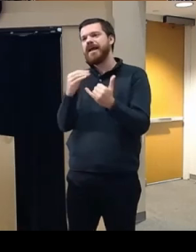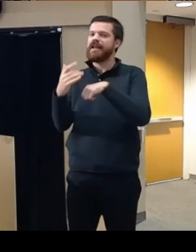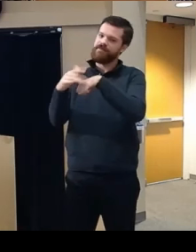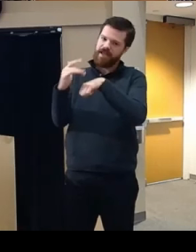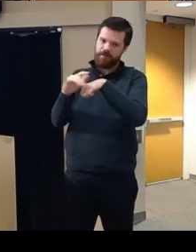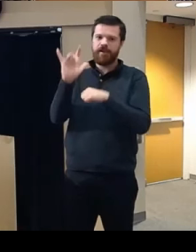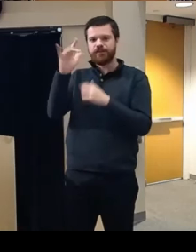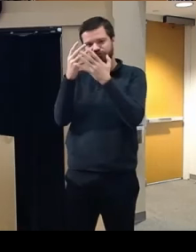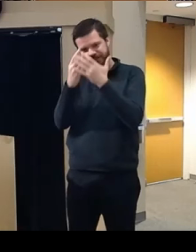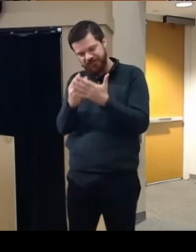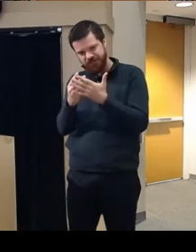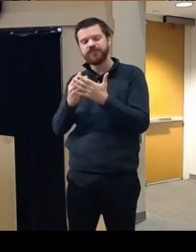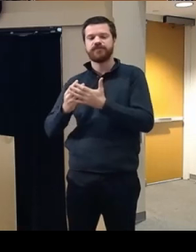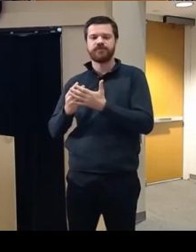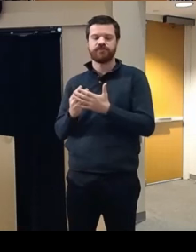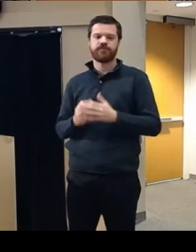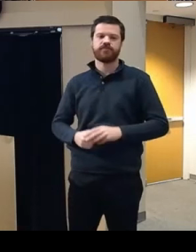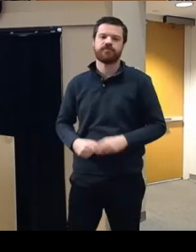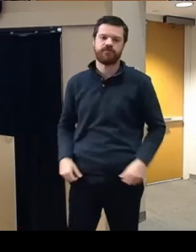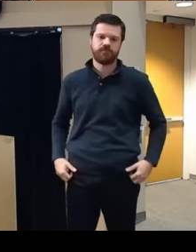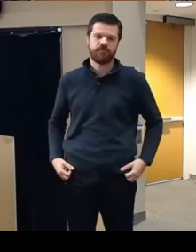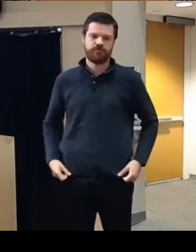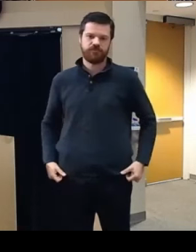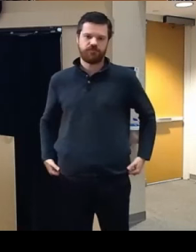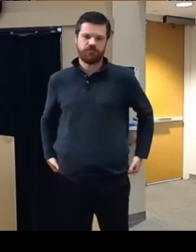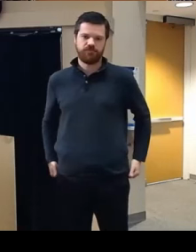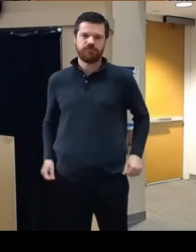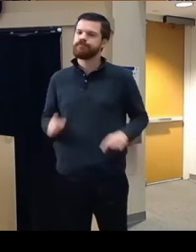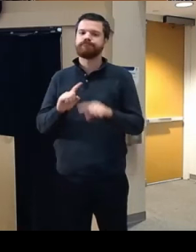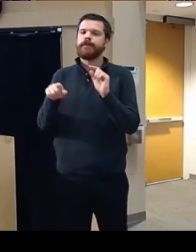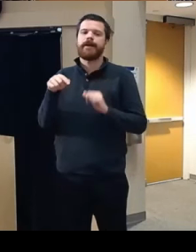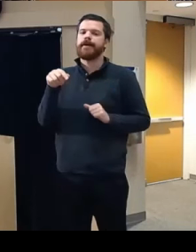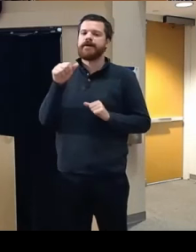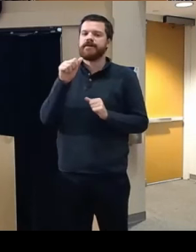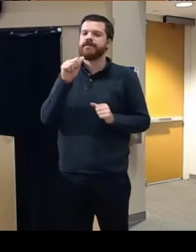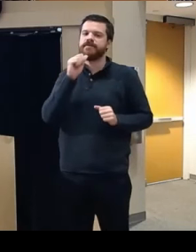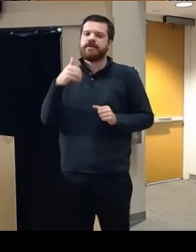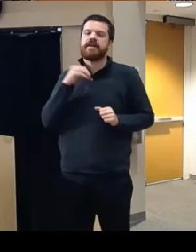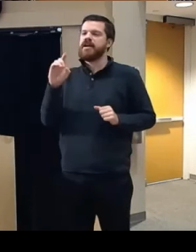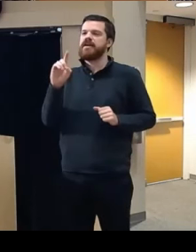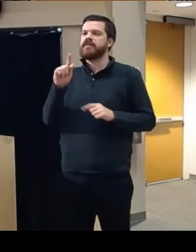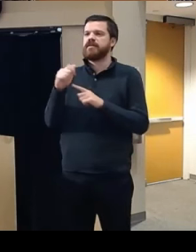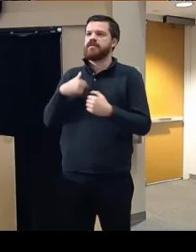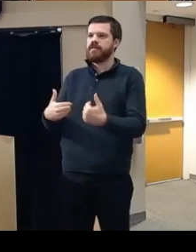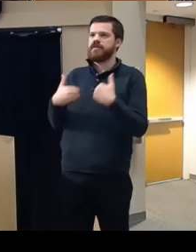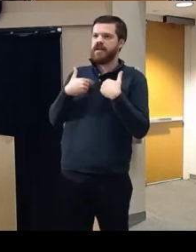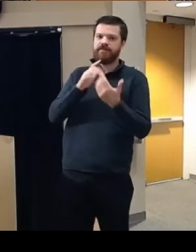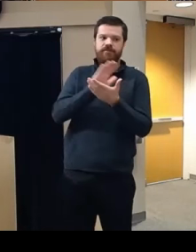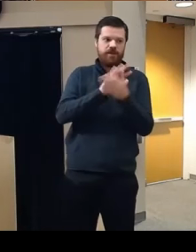screenings um but I see that I have not entered the um data that I got on a paper form of the